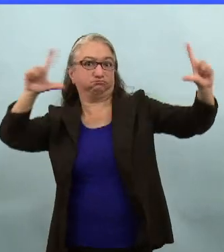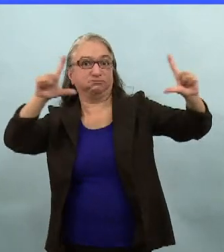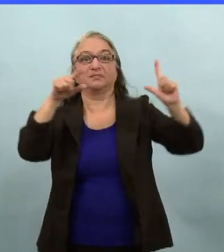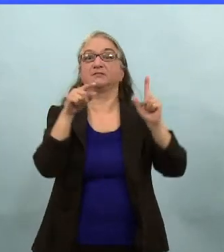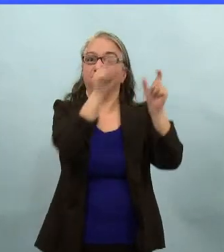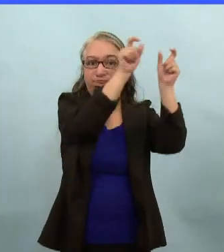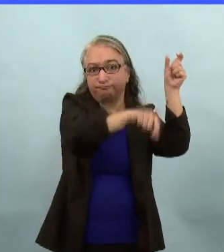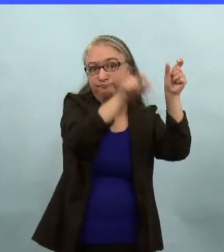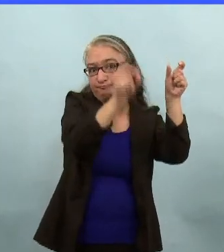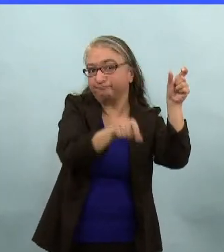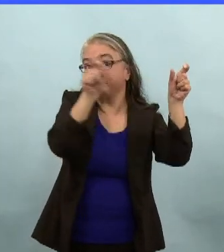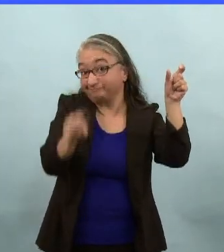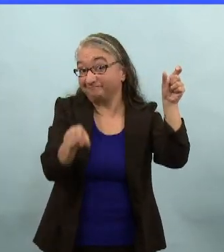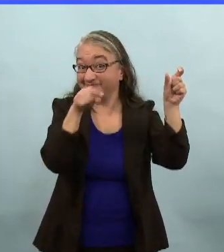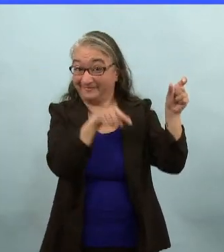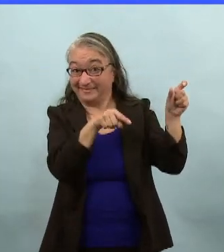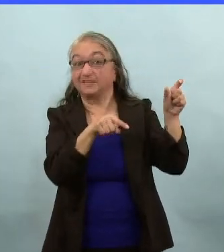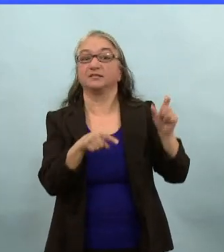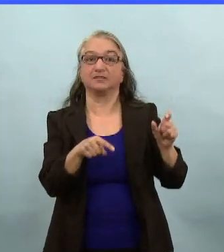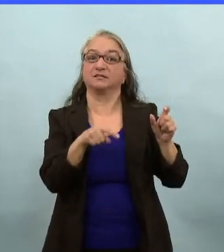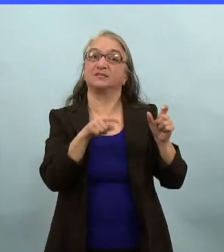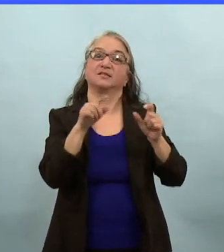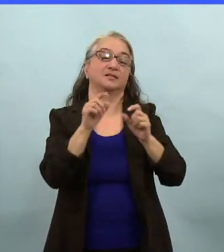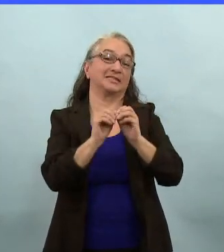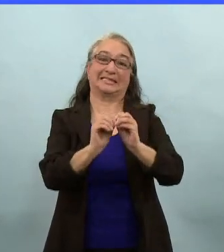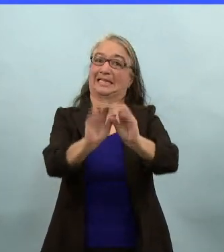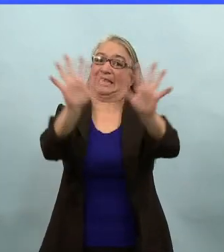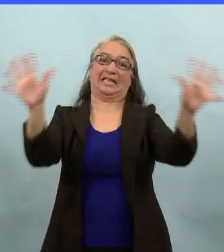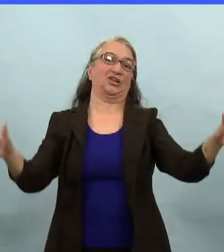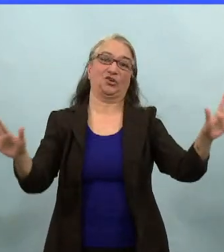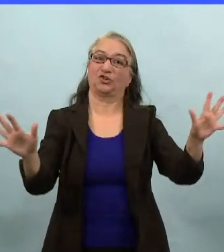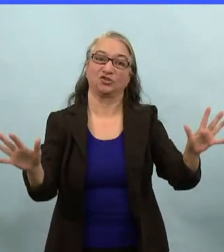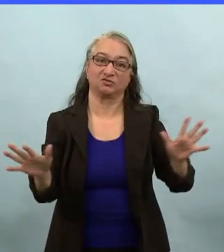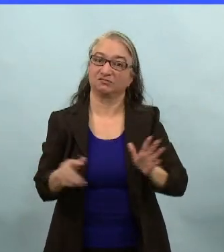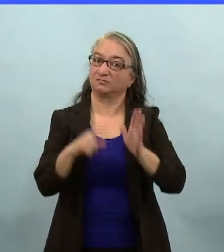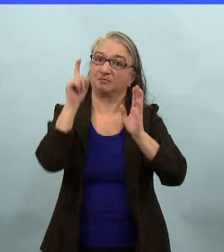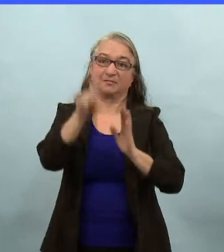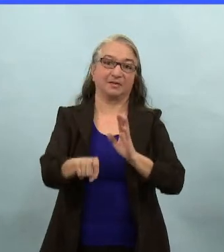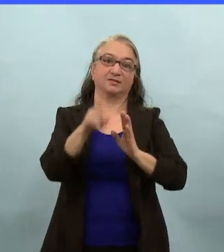need to go out and get vaccinated because it will it's saving lives there's no question about that